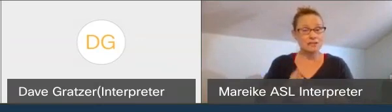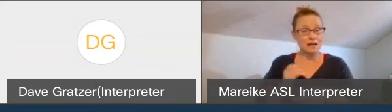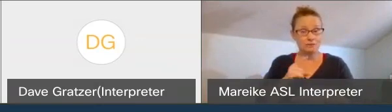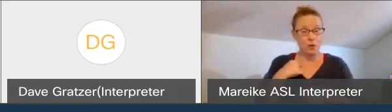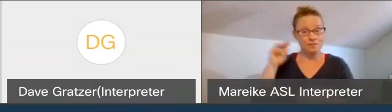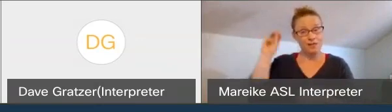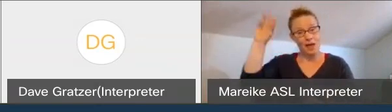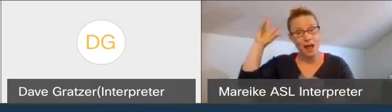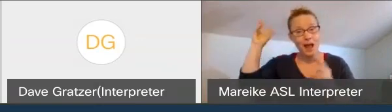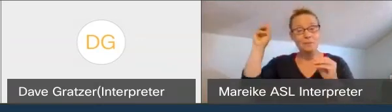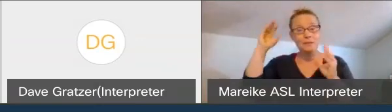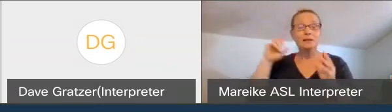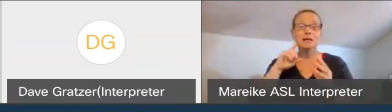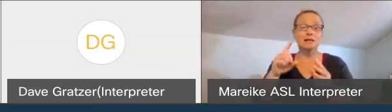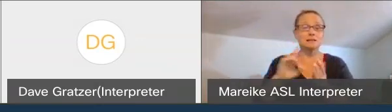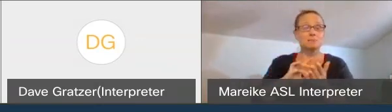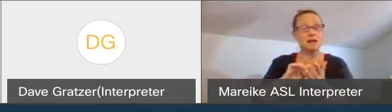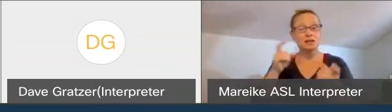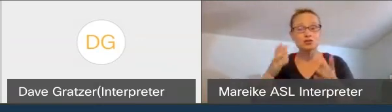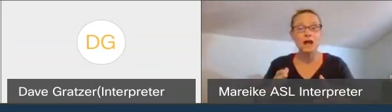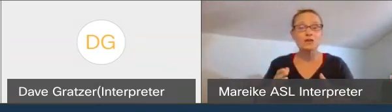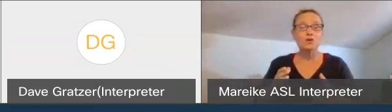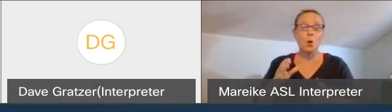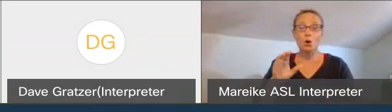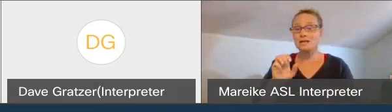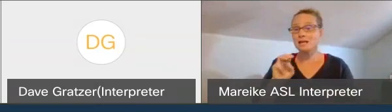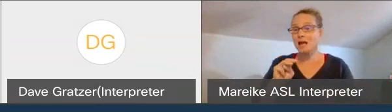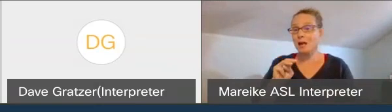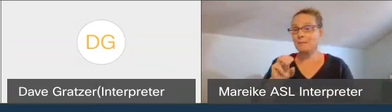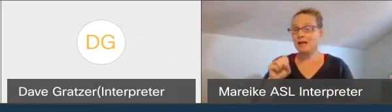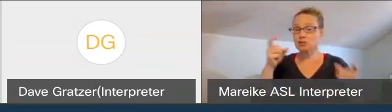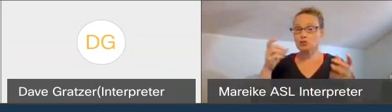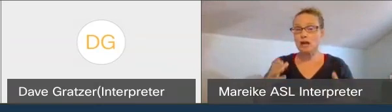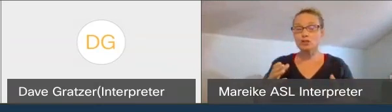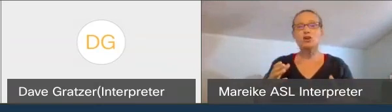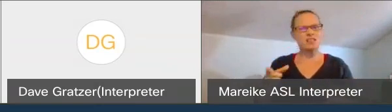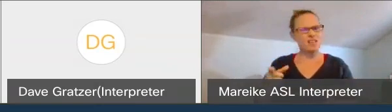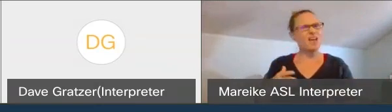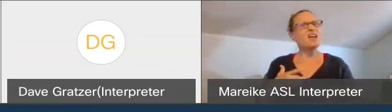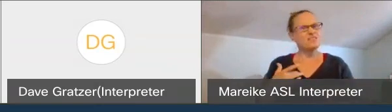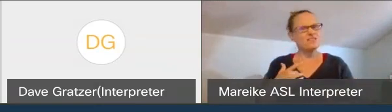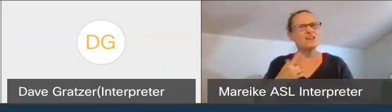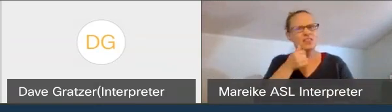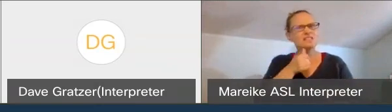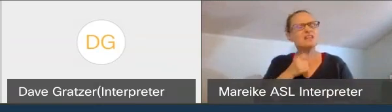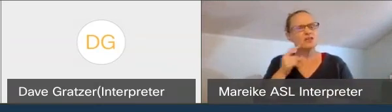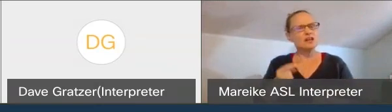if you have a city EMS if you're a bigger city, um, they feel the pain as much, if not more, than the police department do.